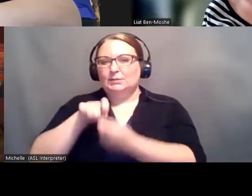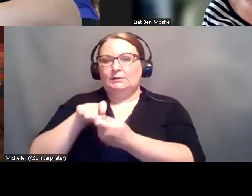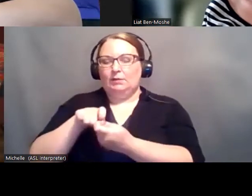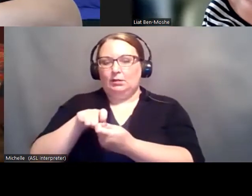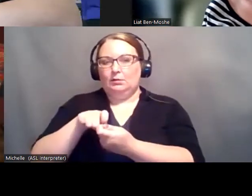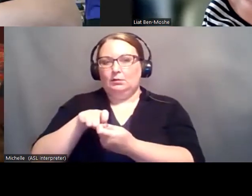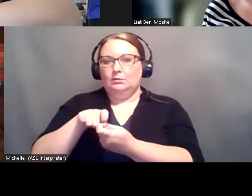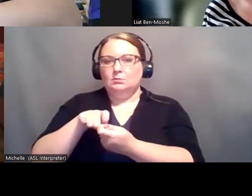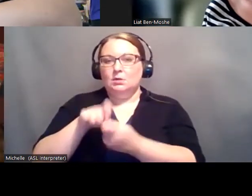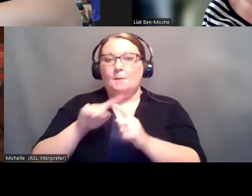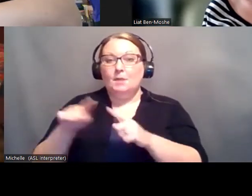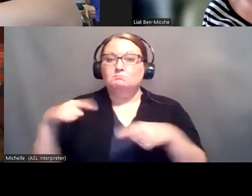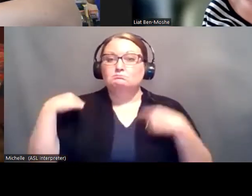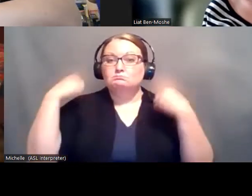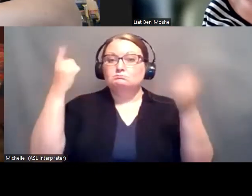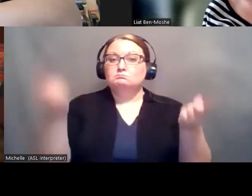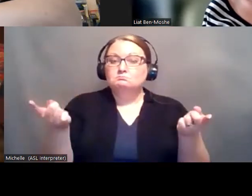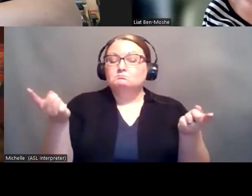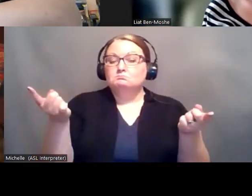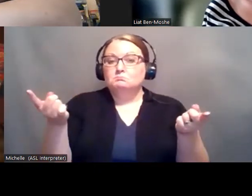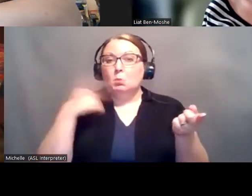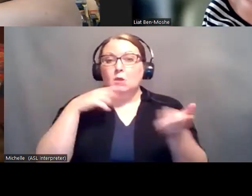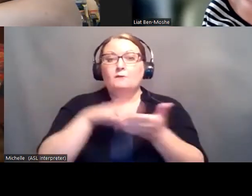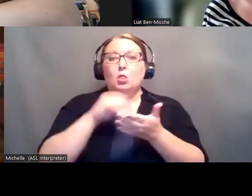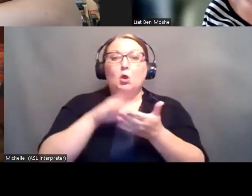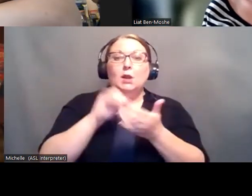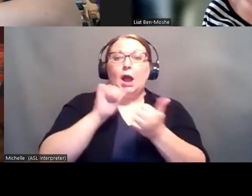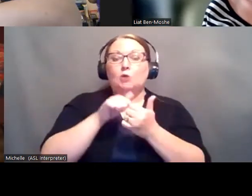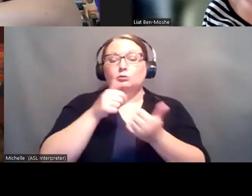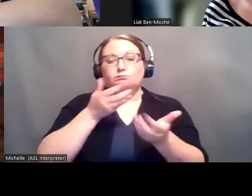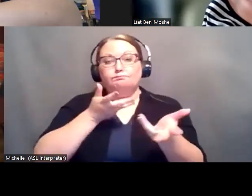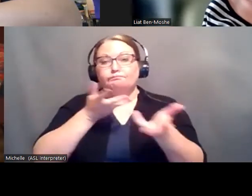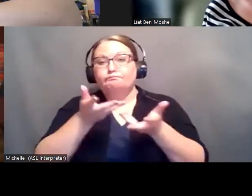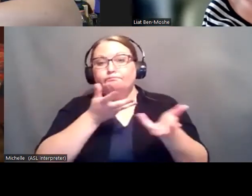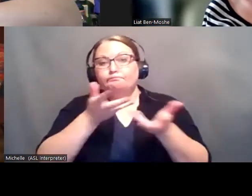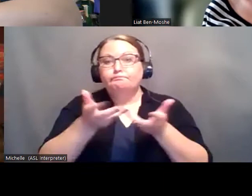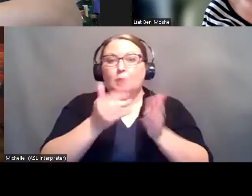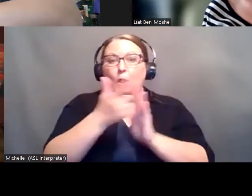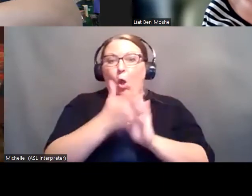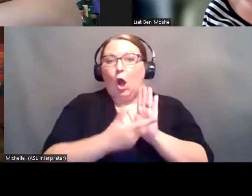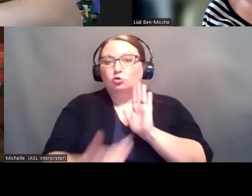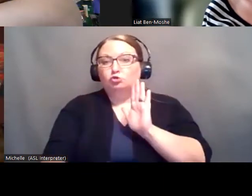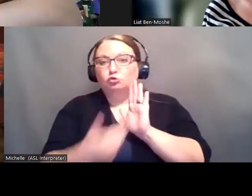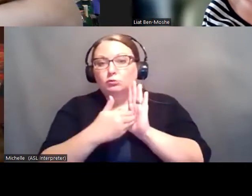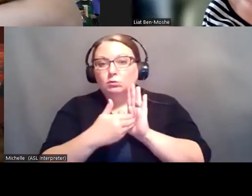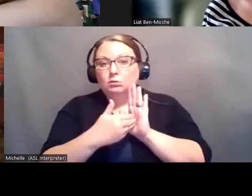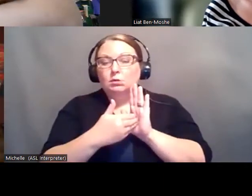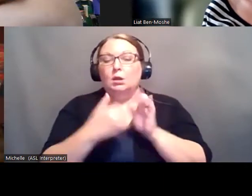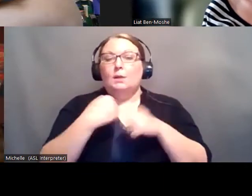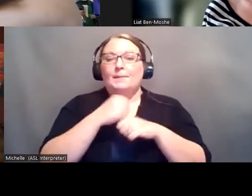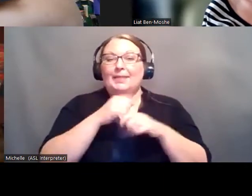But over time, we've learned to contend with them by making those connections and working